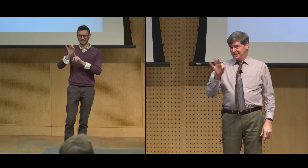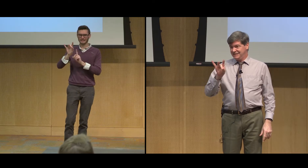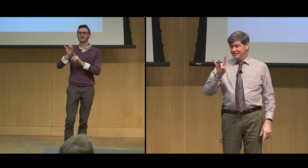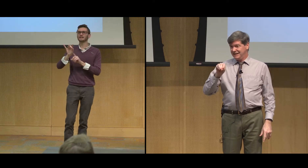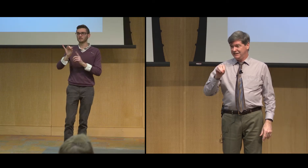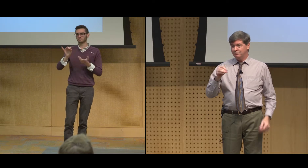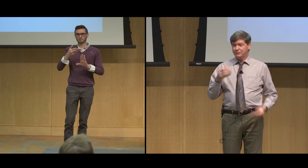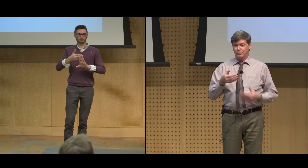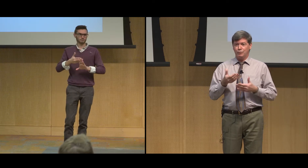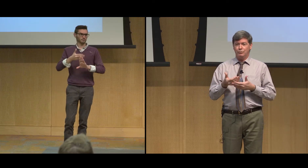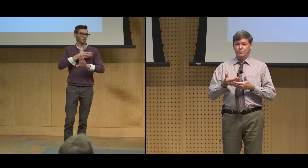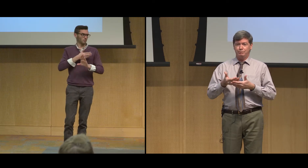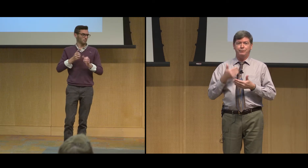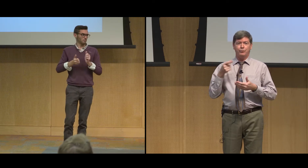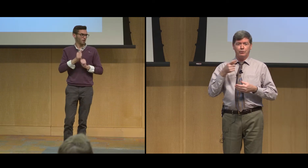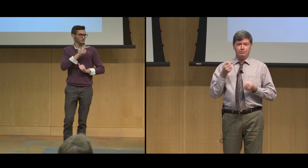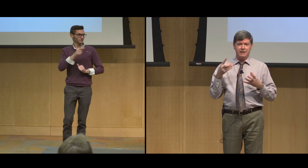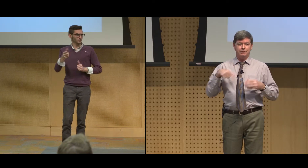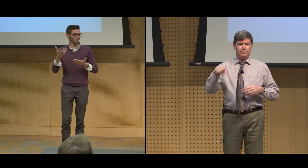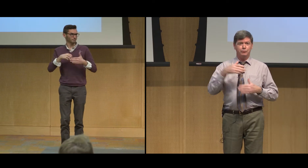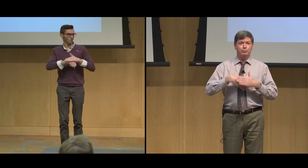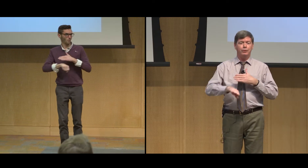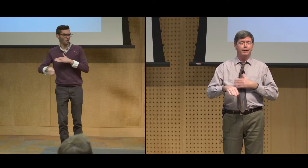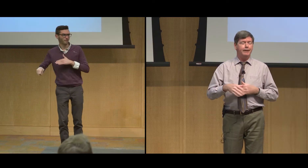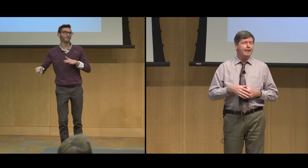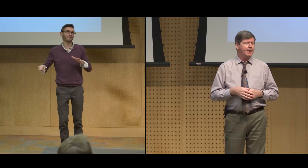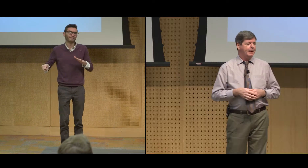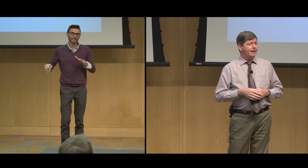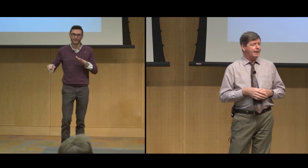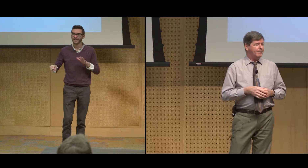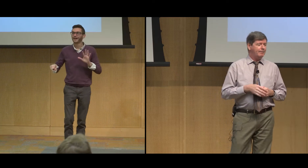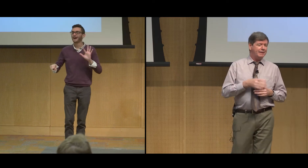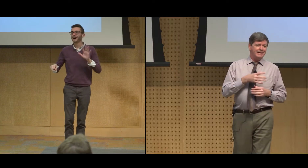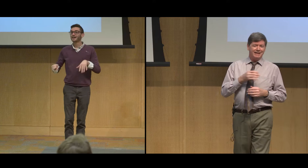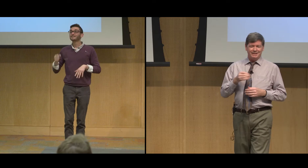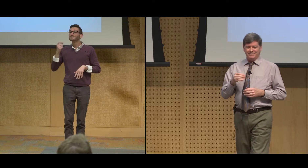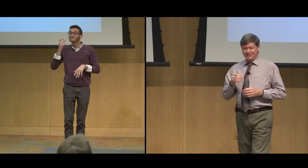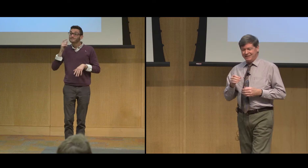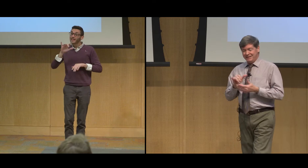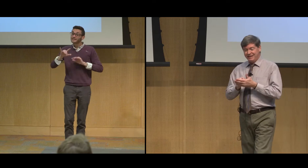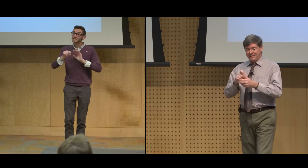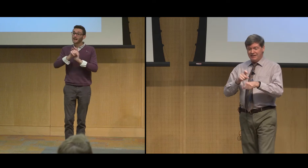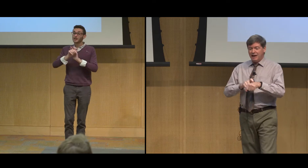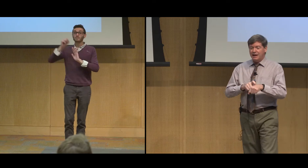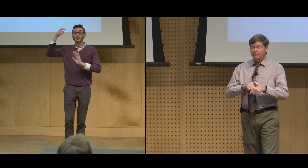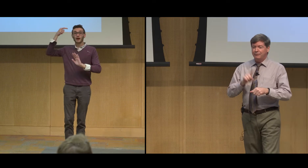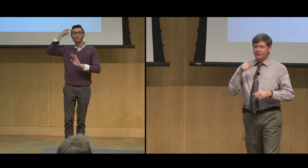1980, you know, before many of you were born. Um, and at that time,